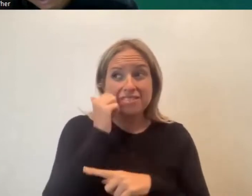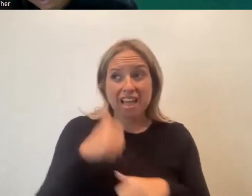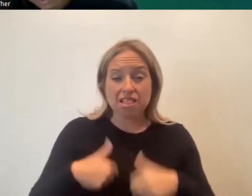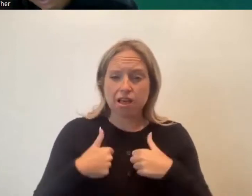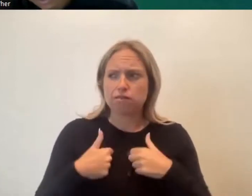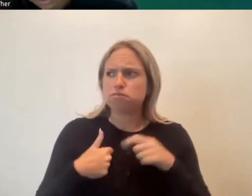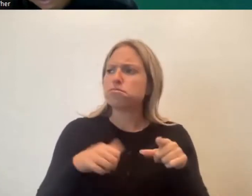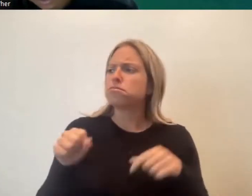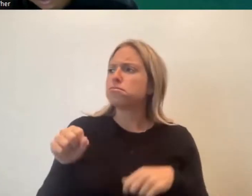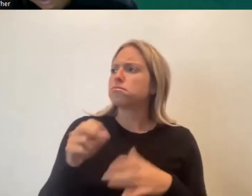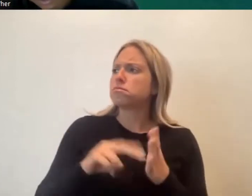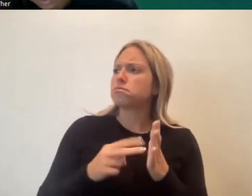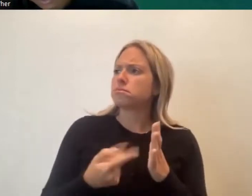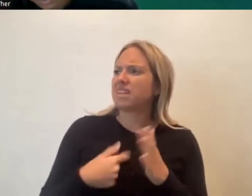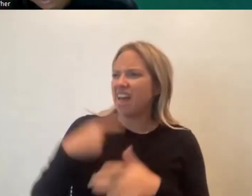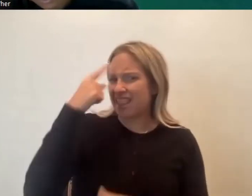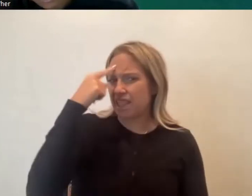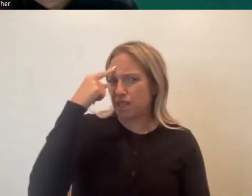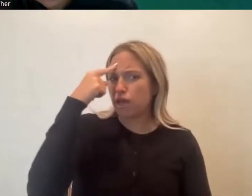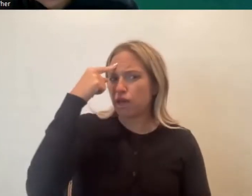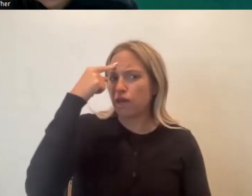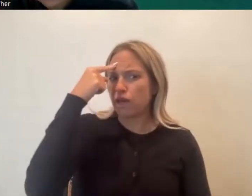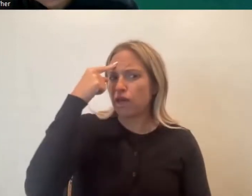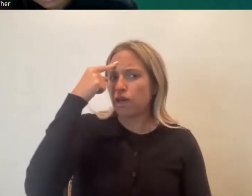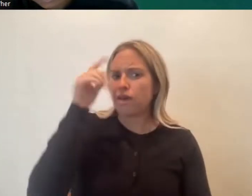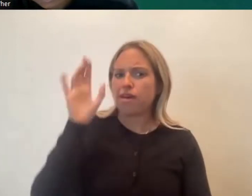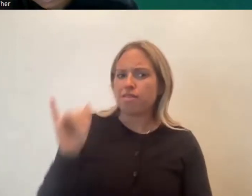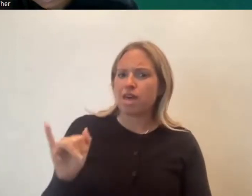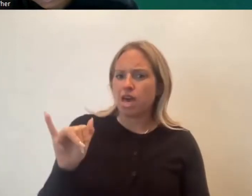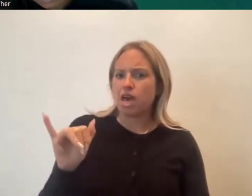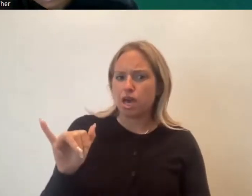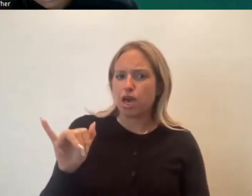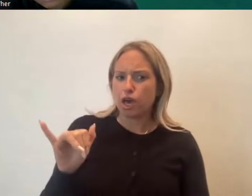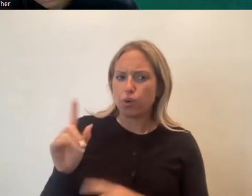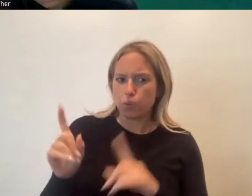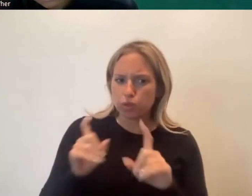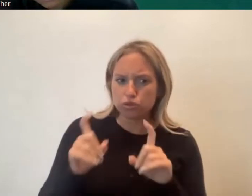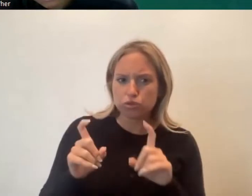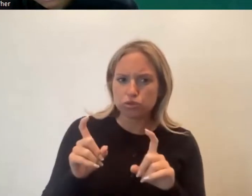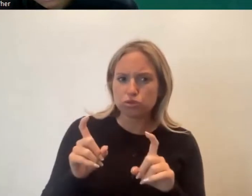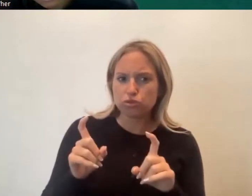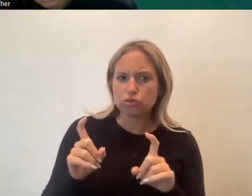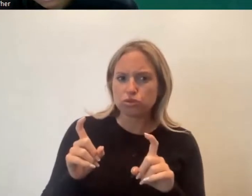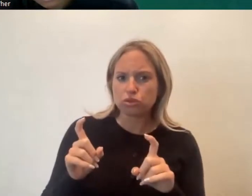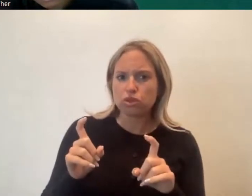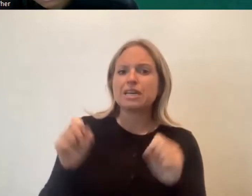Mike: Yeah, I mean, I think I get that question and yes.